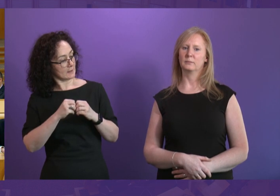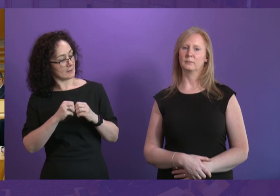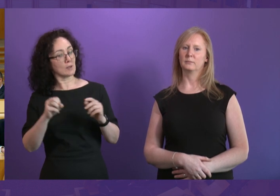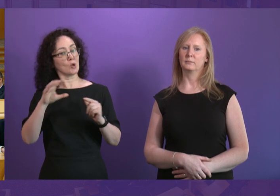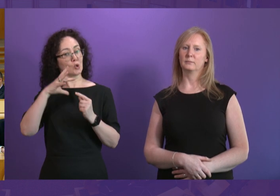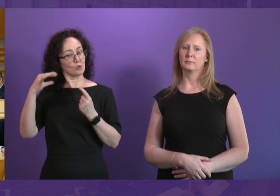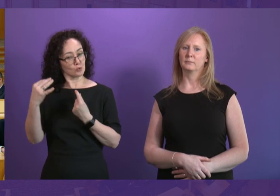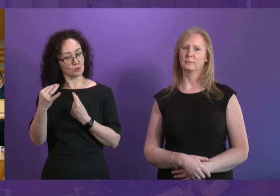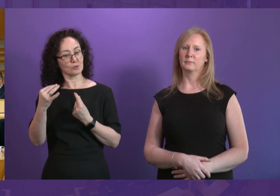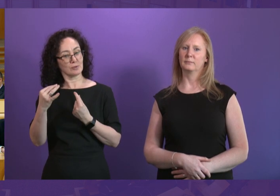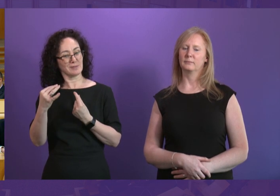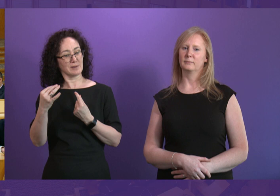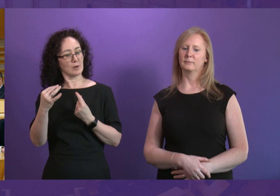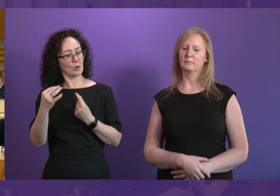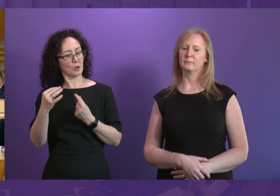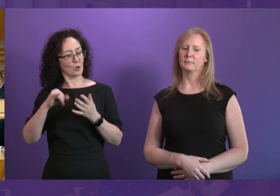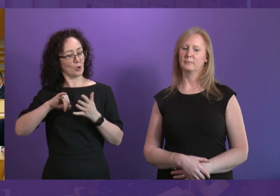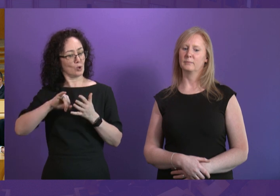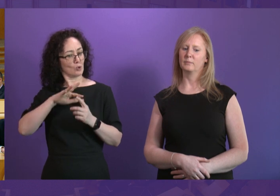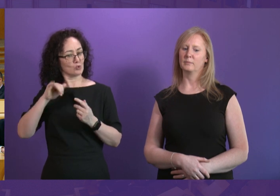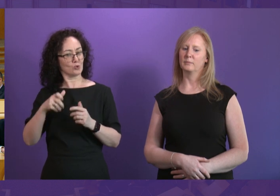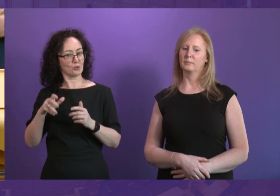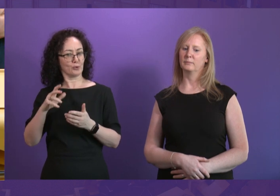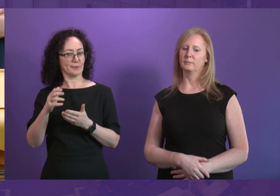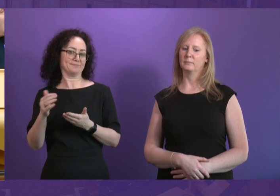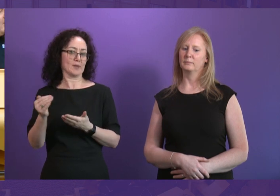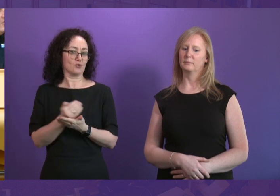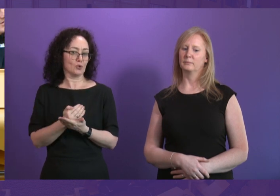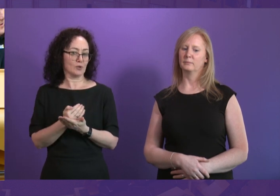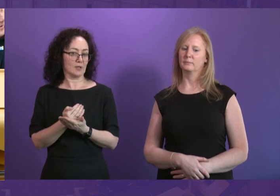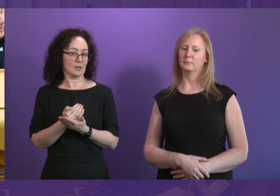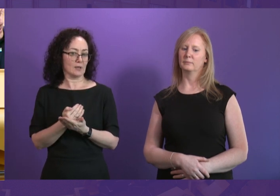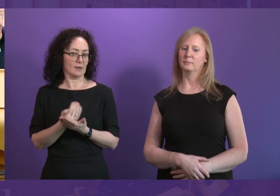and welfare, said at a committee this morning that the bedroom tax does not exist.